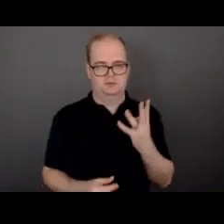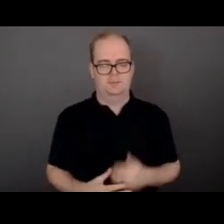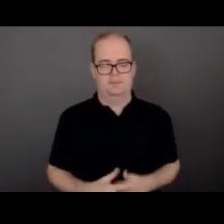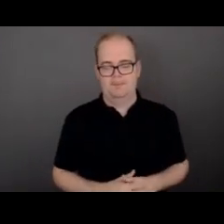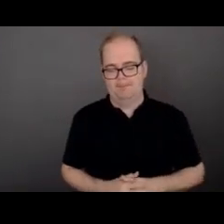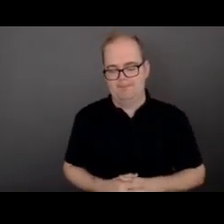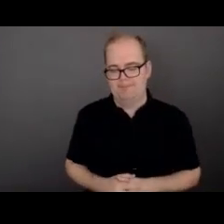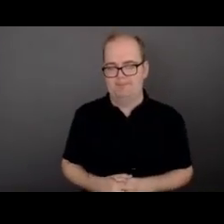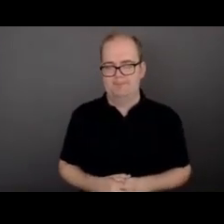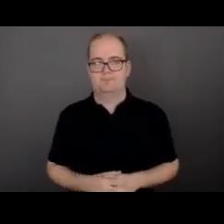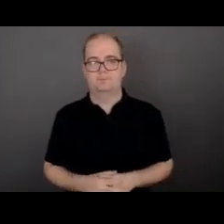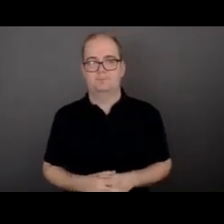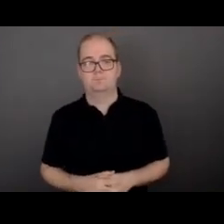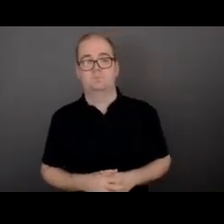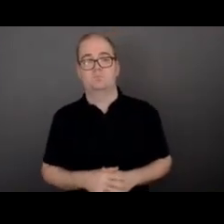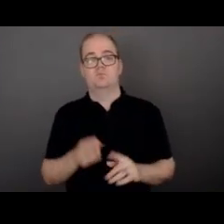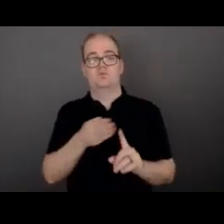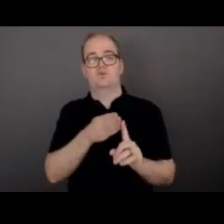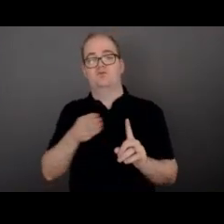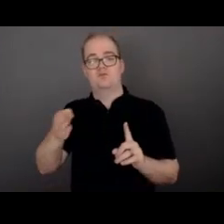So the Referral Pathway Program.